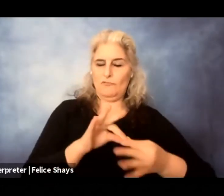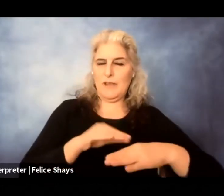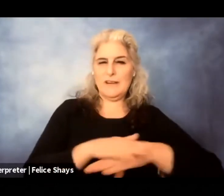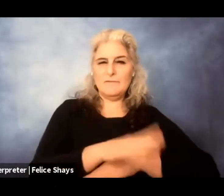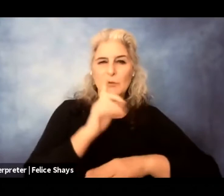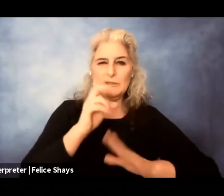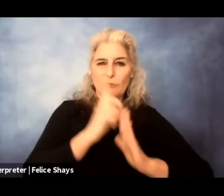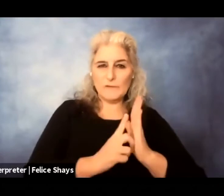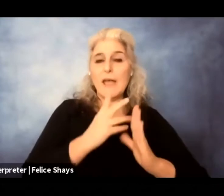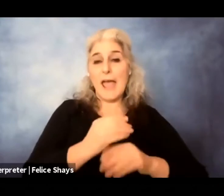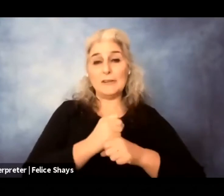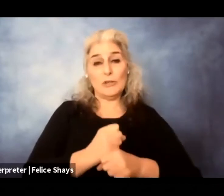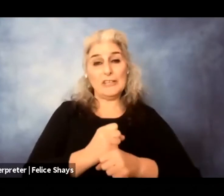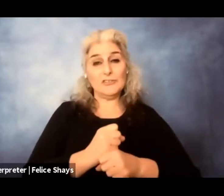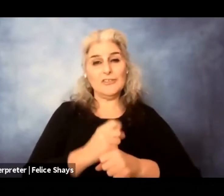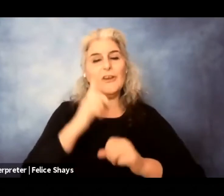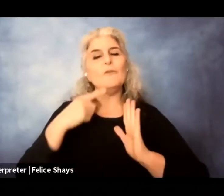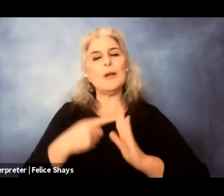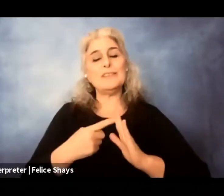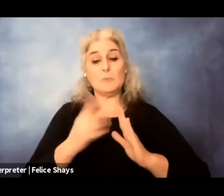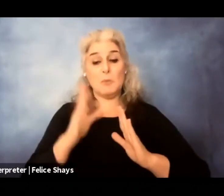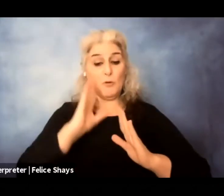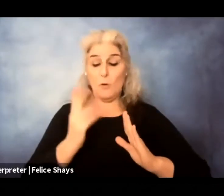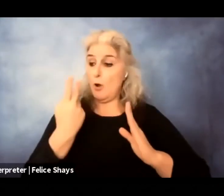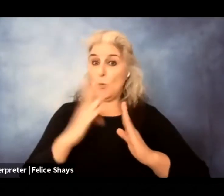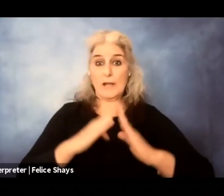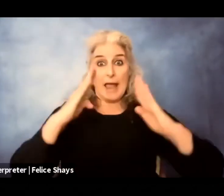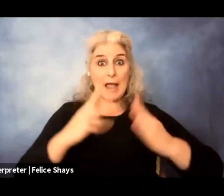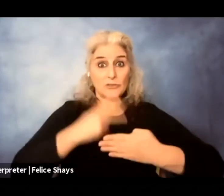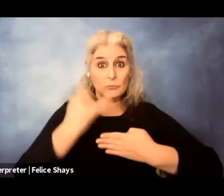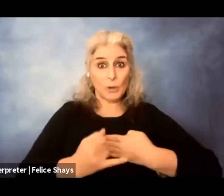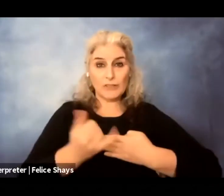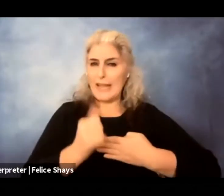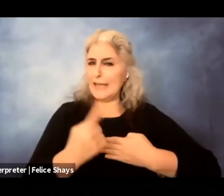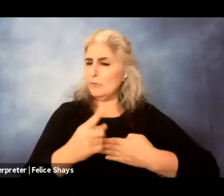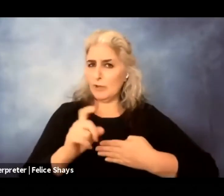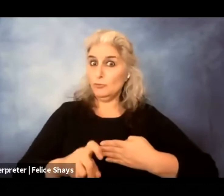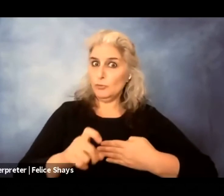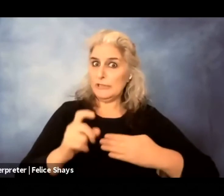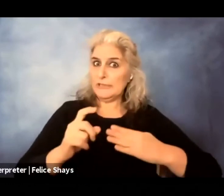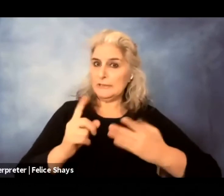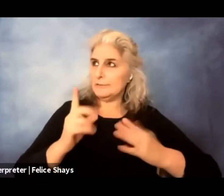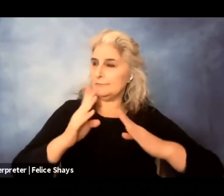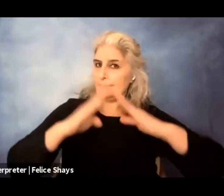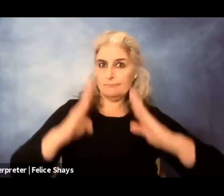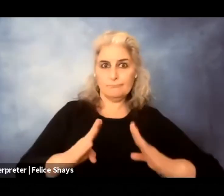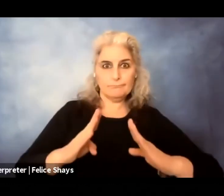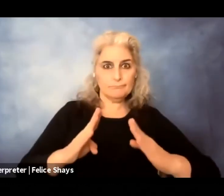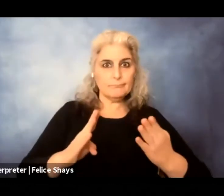in the housing project for example people who need housing of any kind um want things like